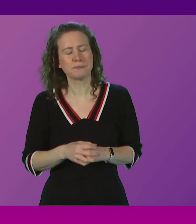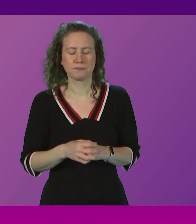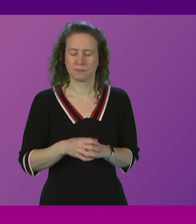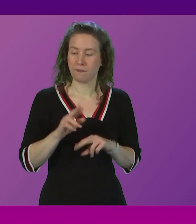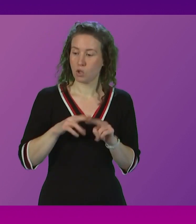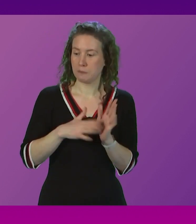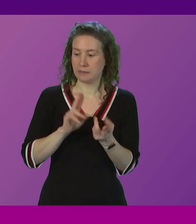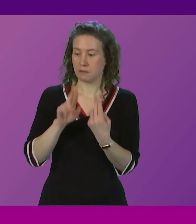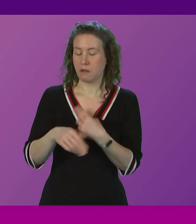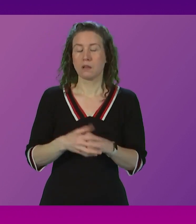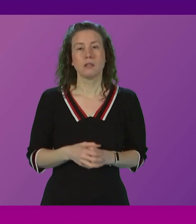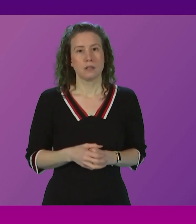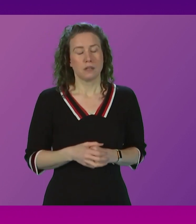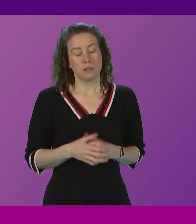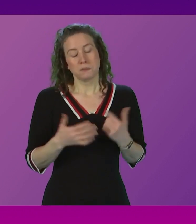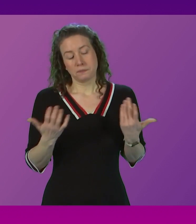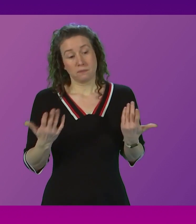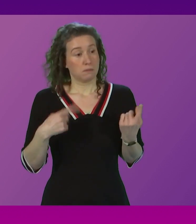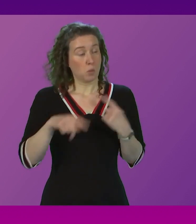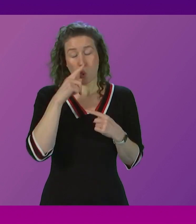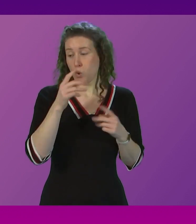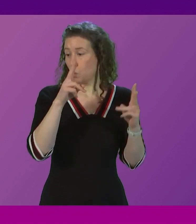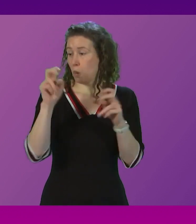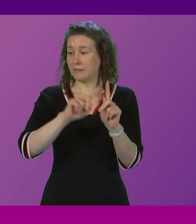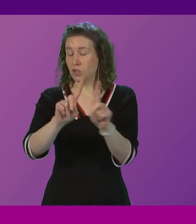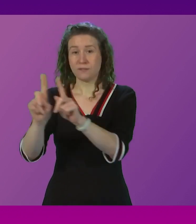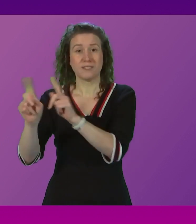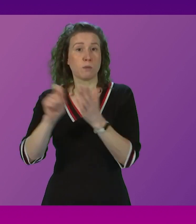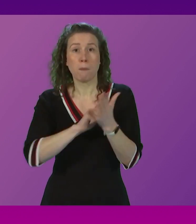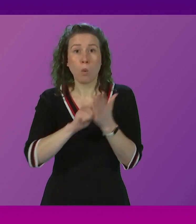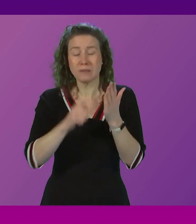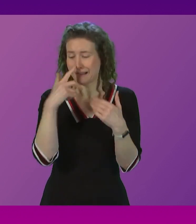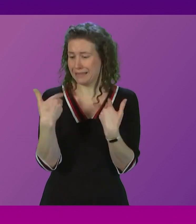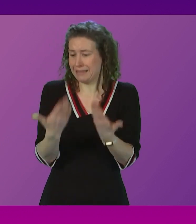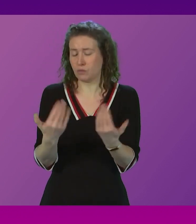We could all point to various polls on the issue. I could point to polls showing very strong support